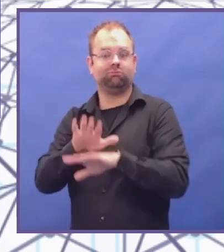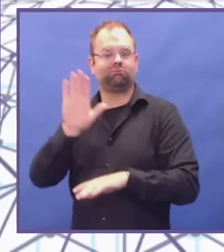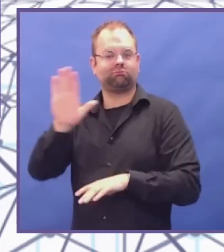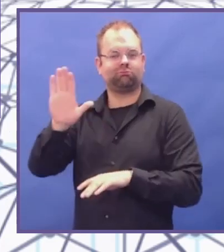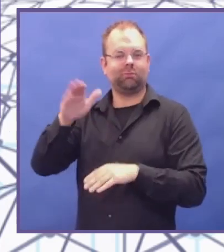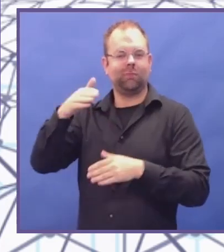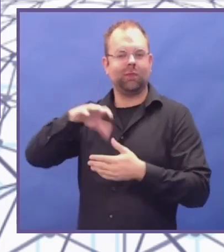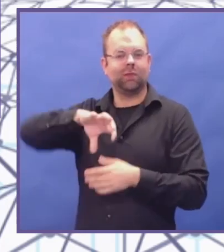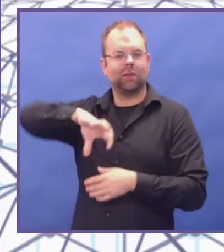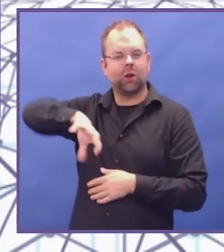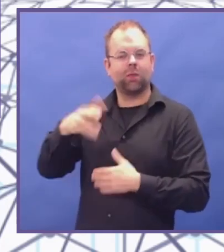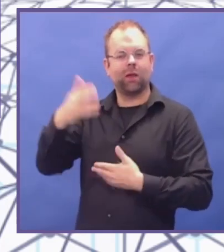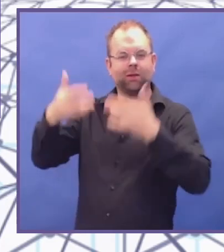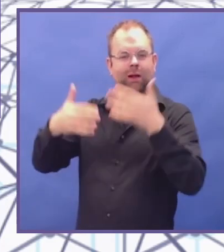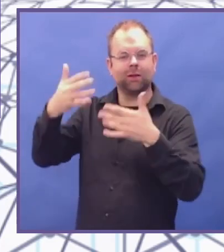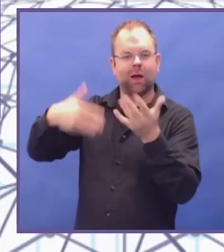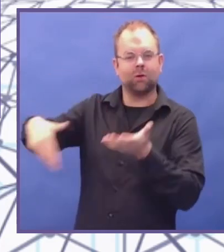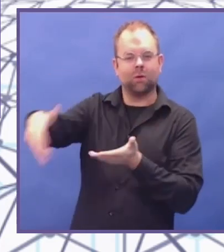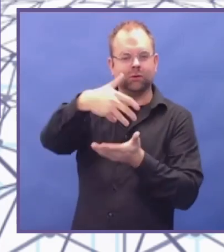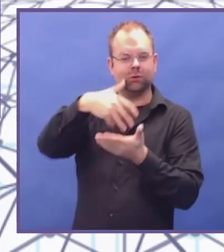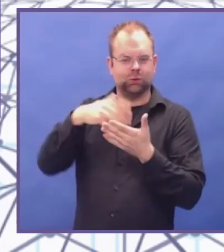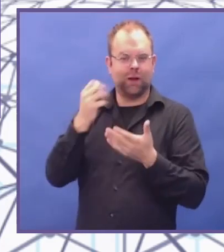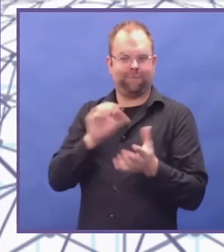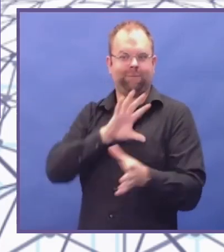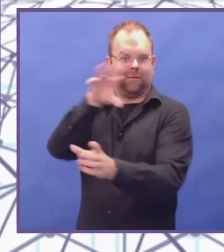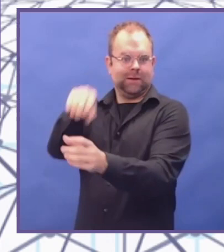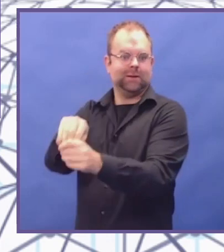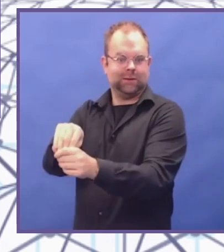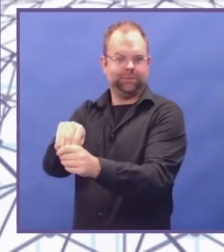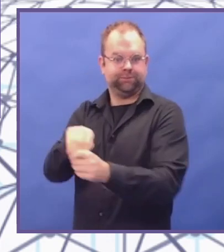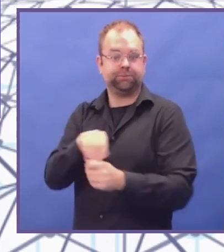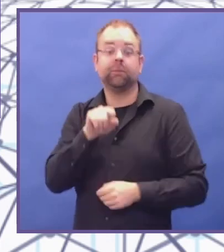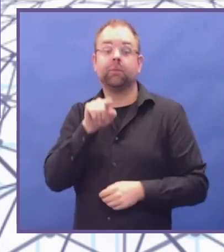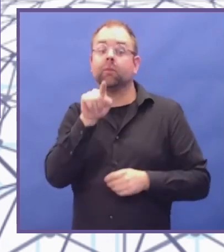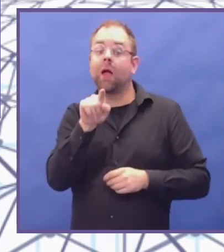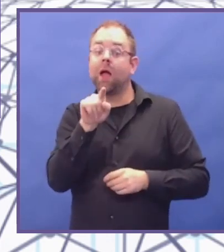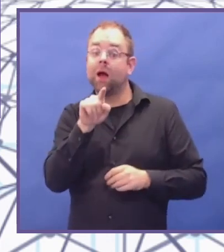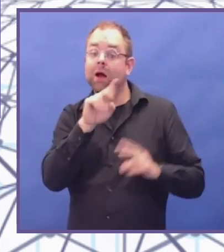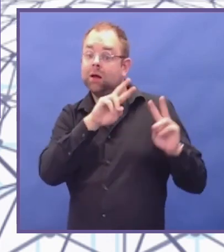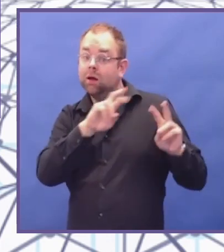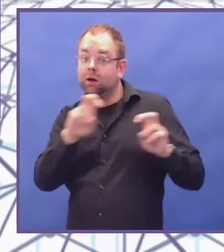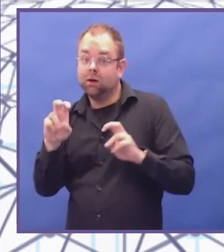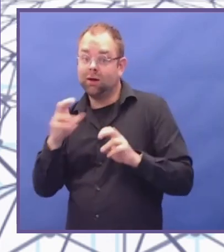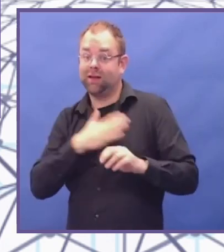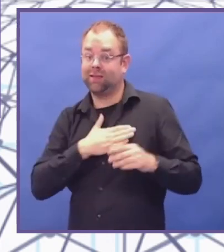actually been utilised at all to study at access. So a wealth of data does exist in the at sector,